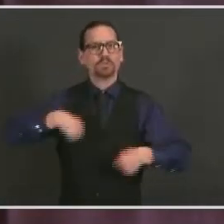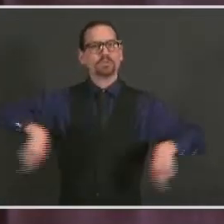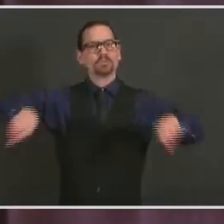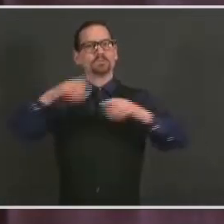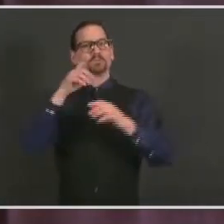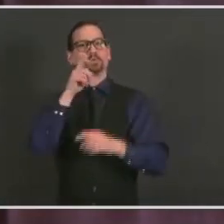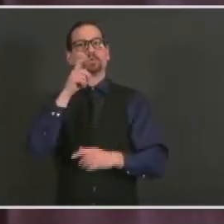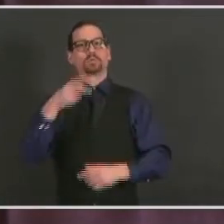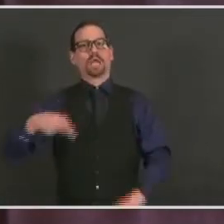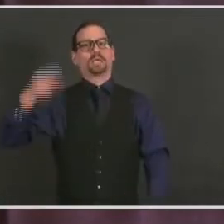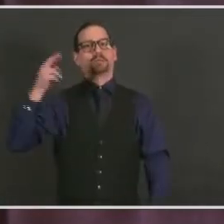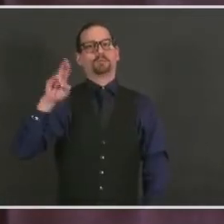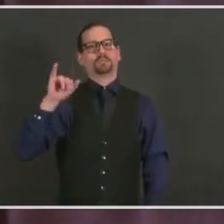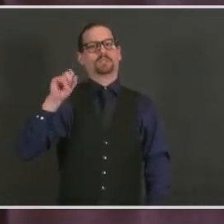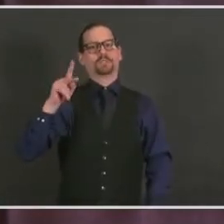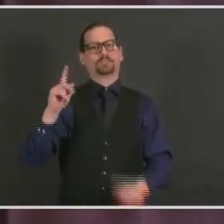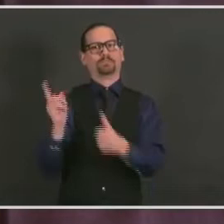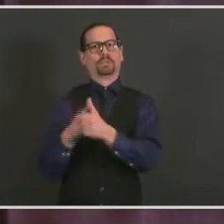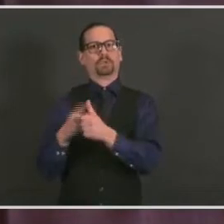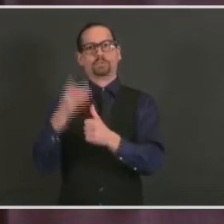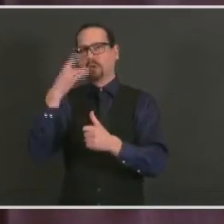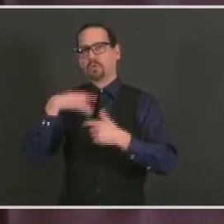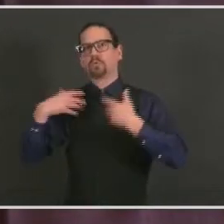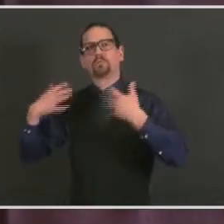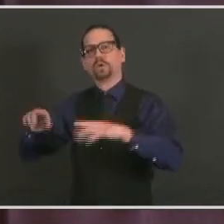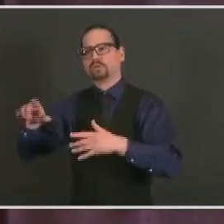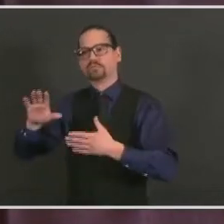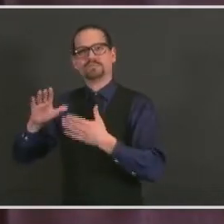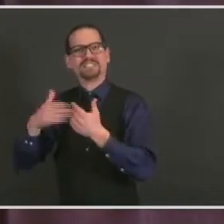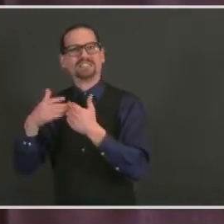FOR A LITTLE WHILE LONGER AS WE CONTINUE TO FOCUS ON THE MOST VULNERABLE TO KEEP THEM